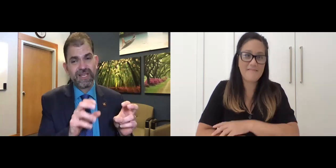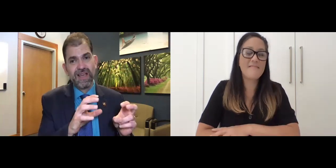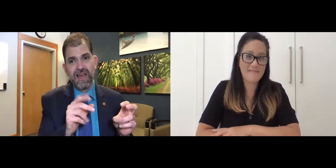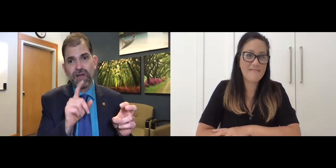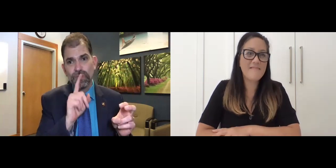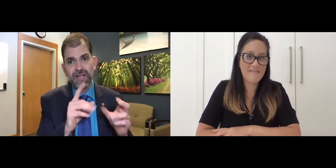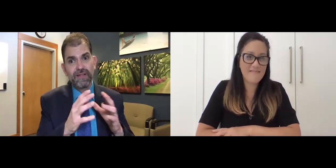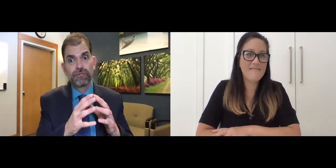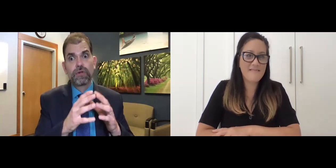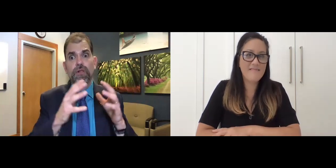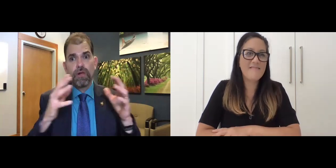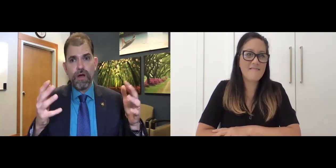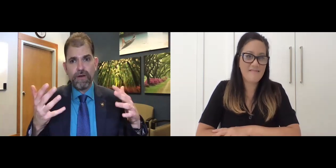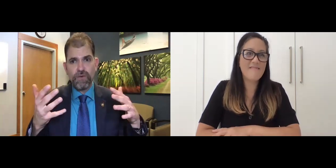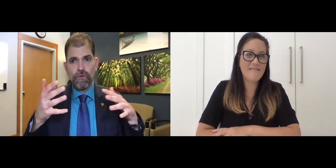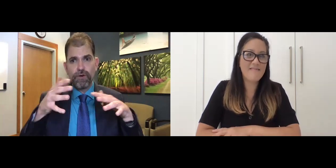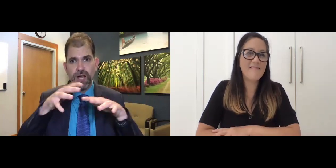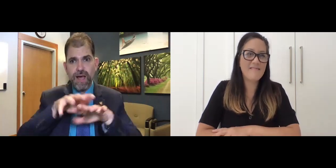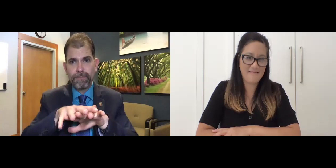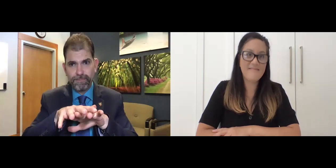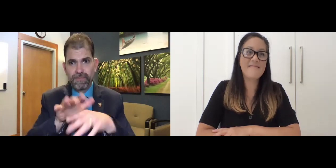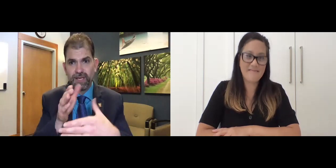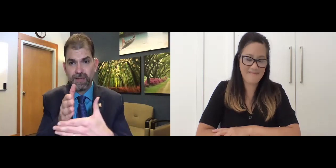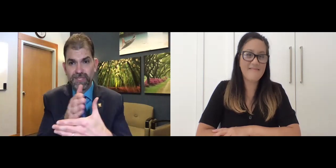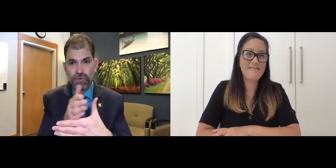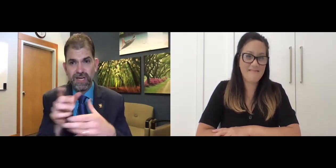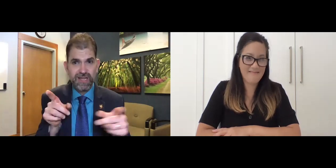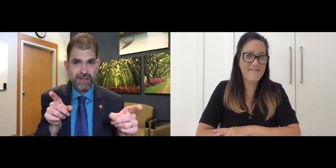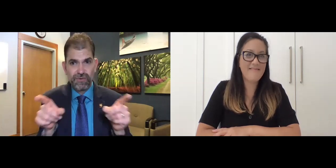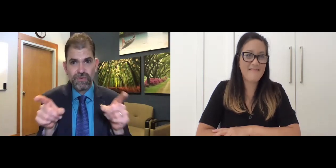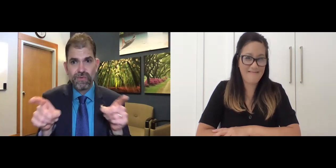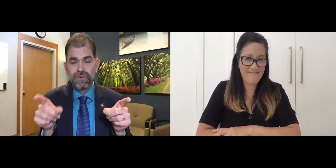There's really not a big distinction. There's a lot of overlap